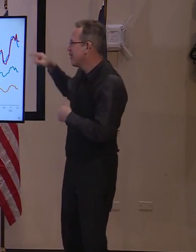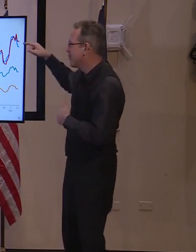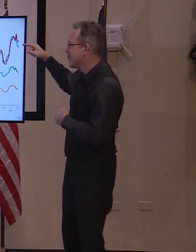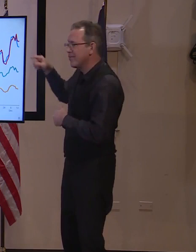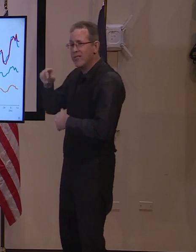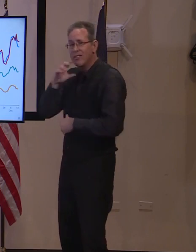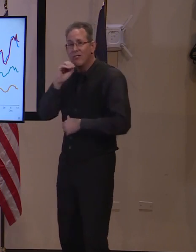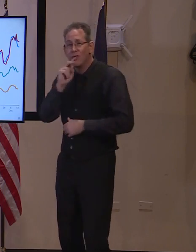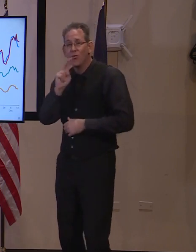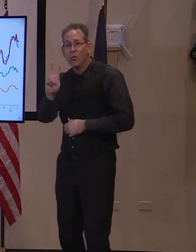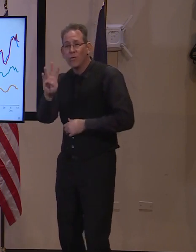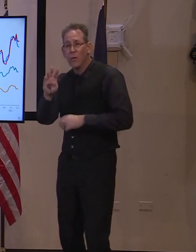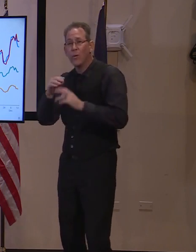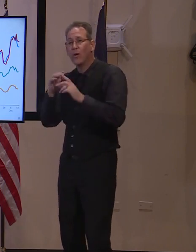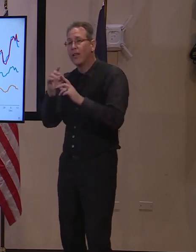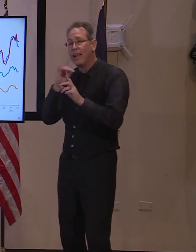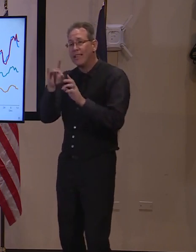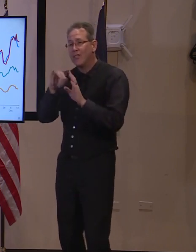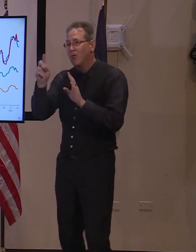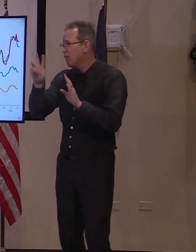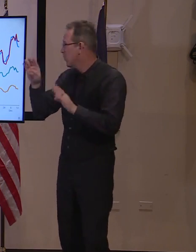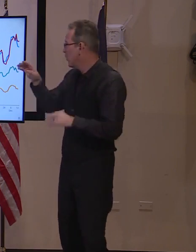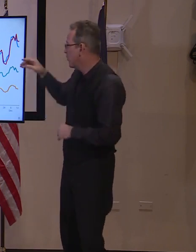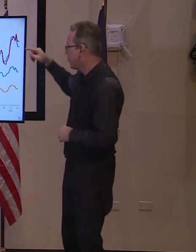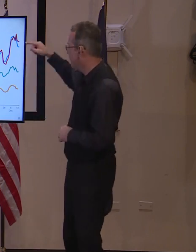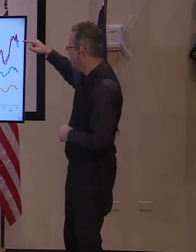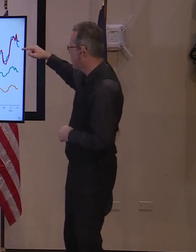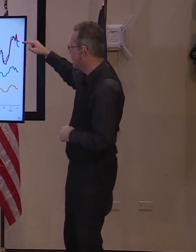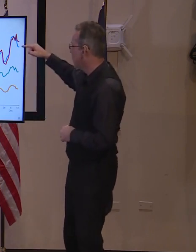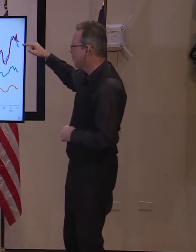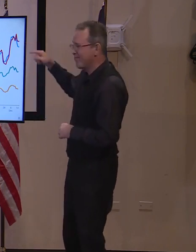that big difference between the 65 and older are most vulnerable population,